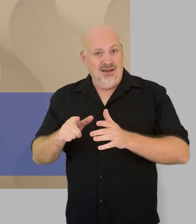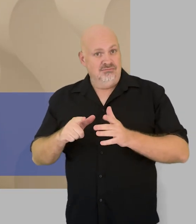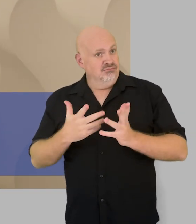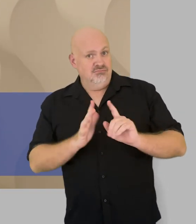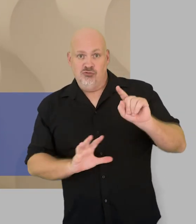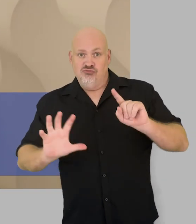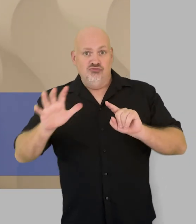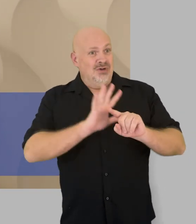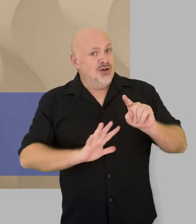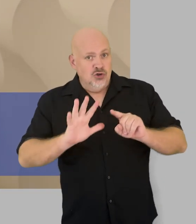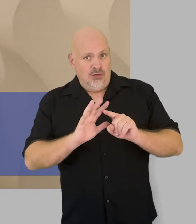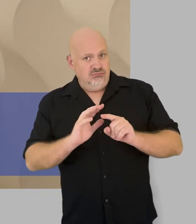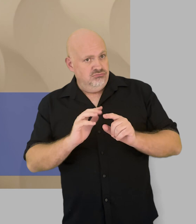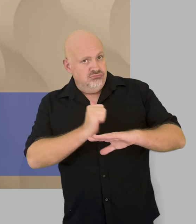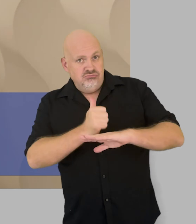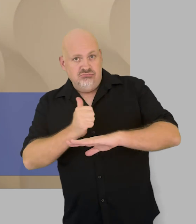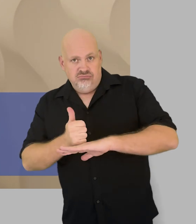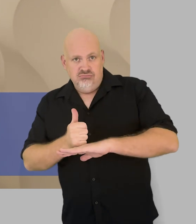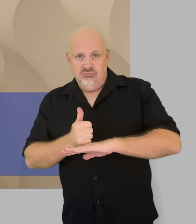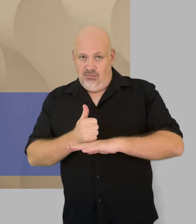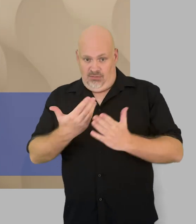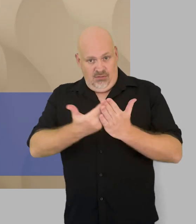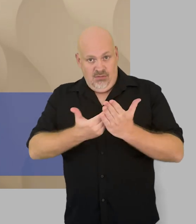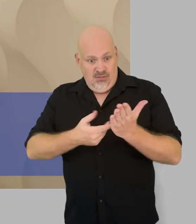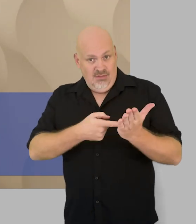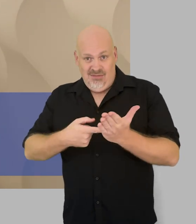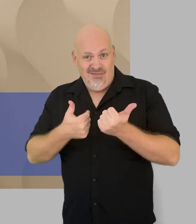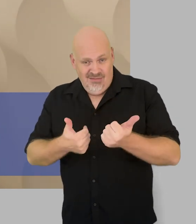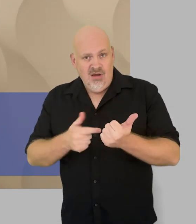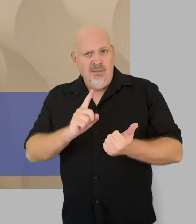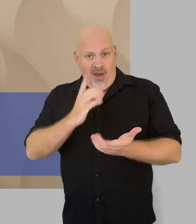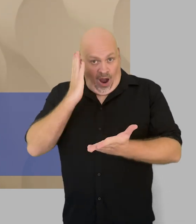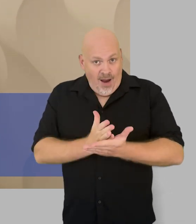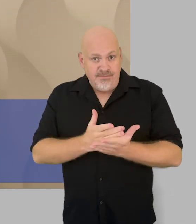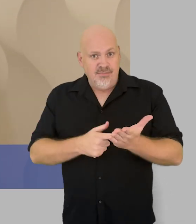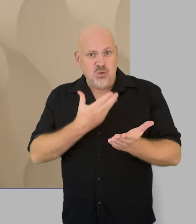providing almost 200 estimates of service coverage for mental-health disorders